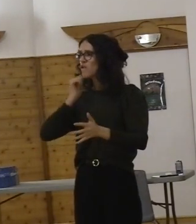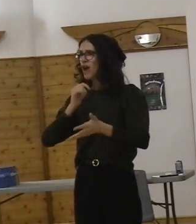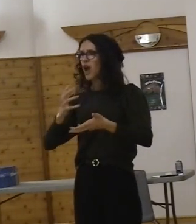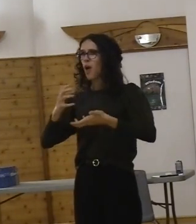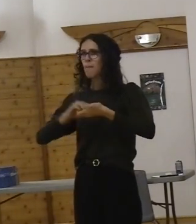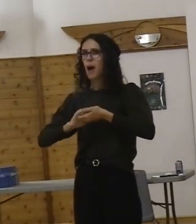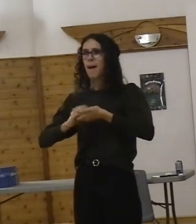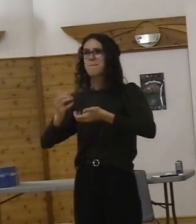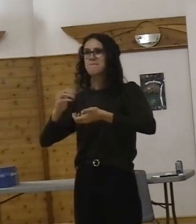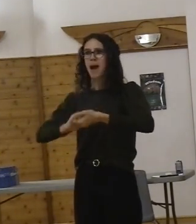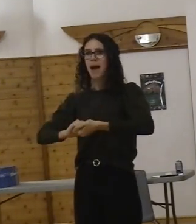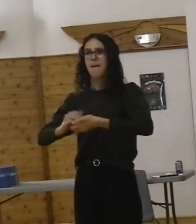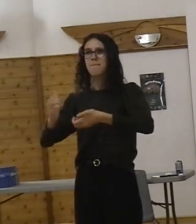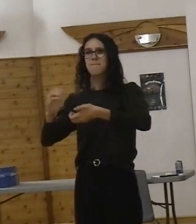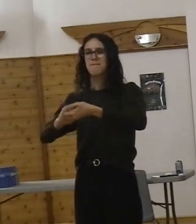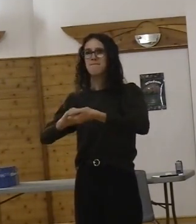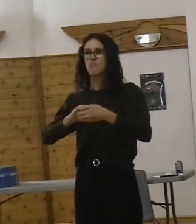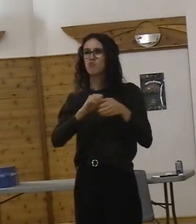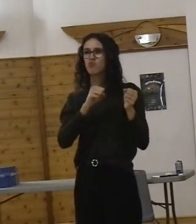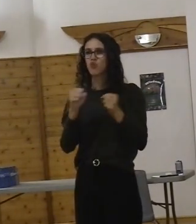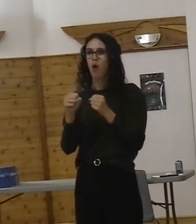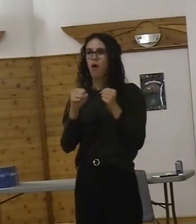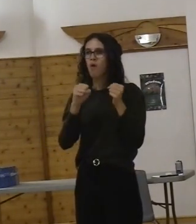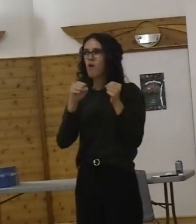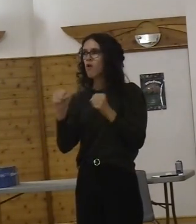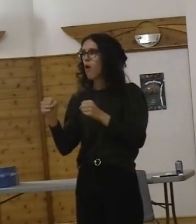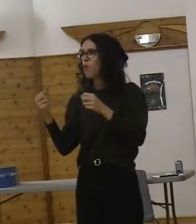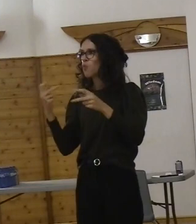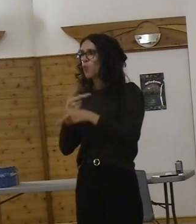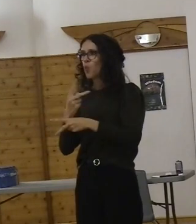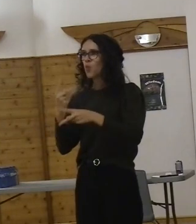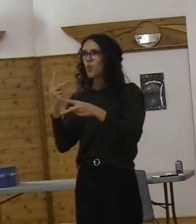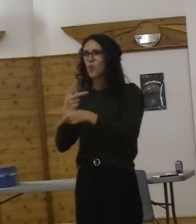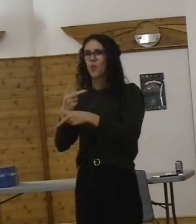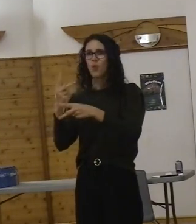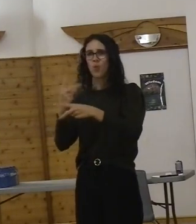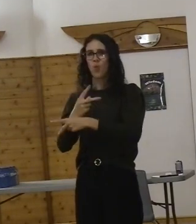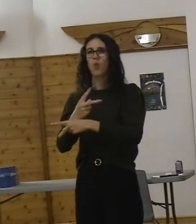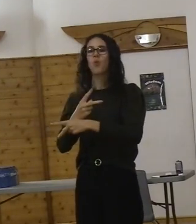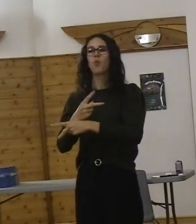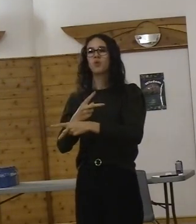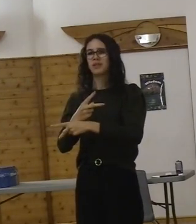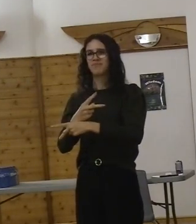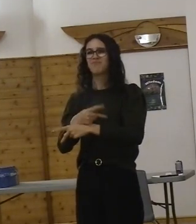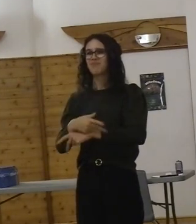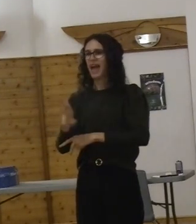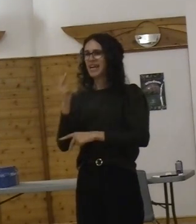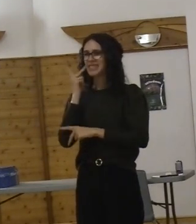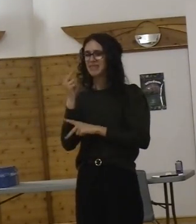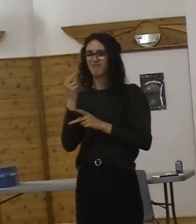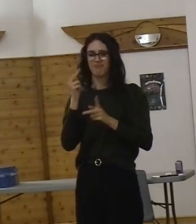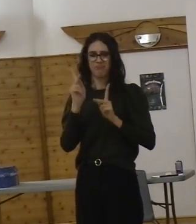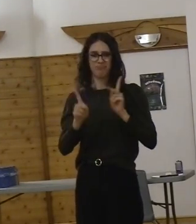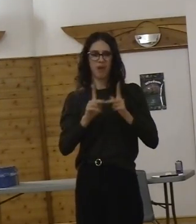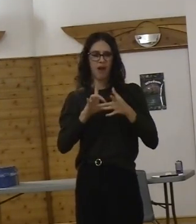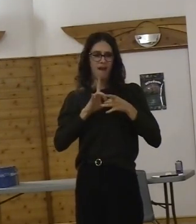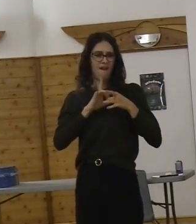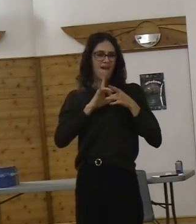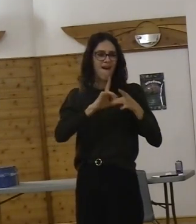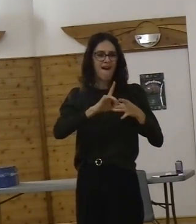and I see strength I look to our communities and our elders and I see strength